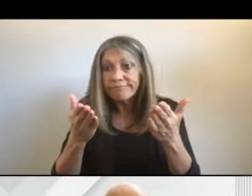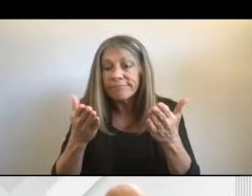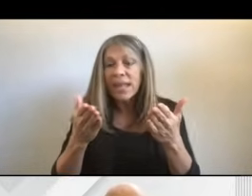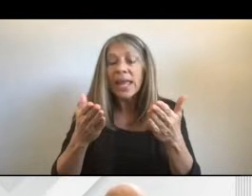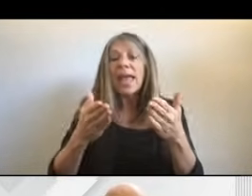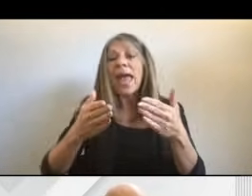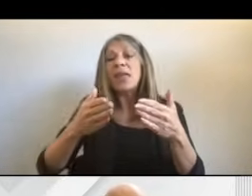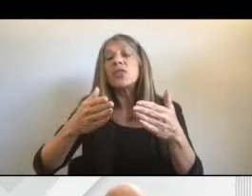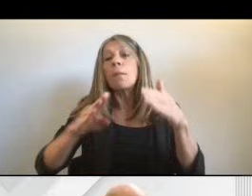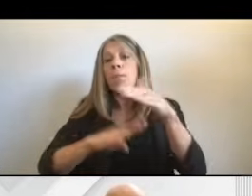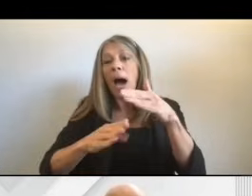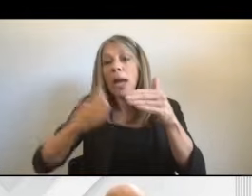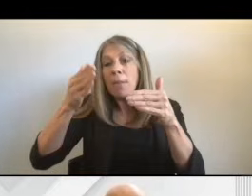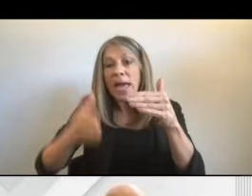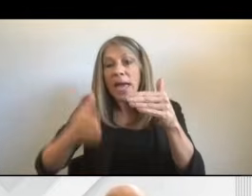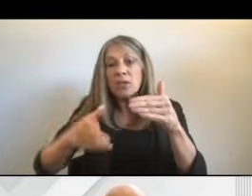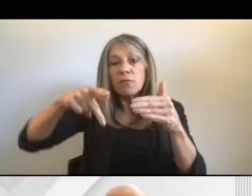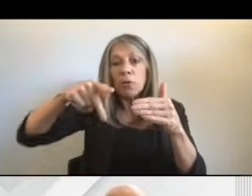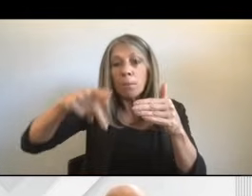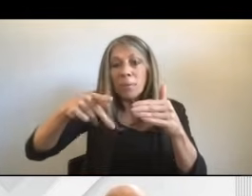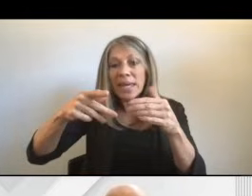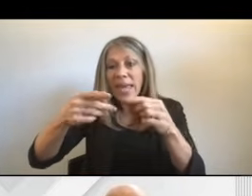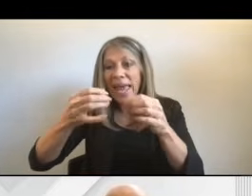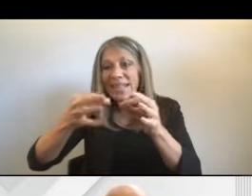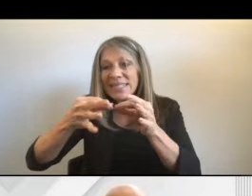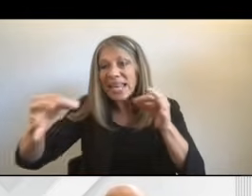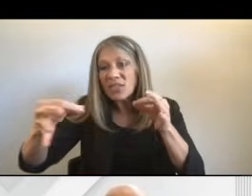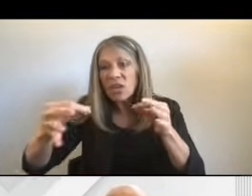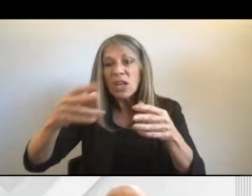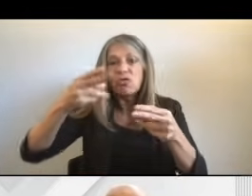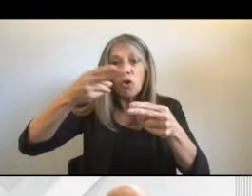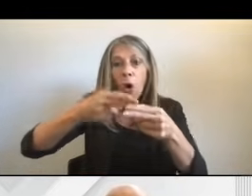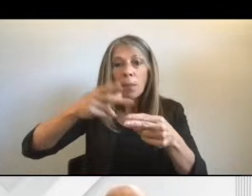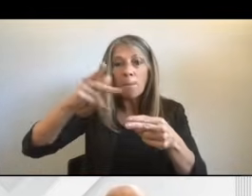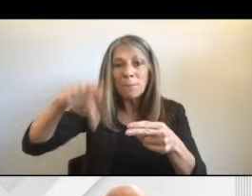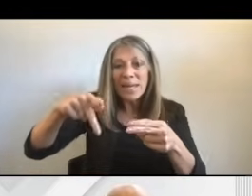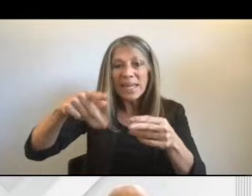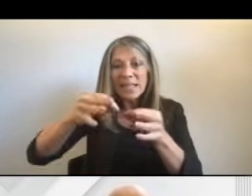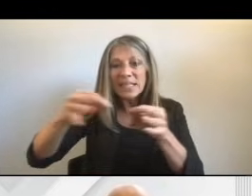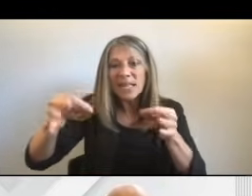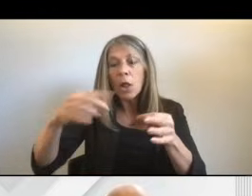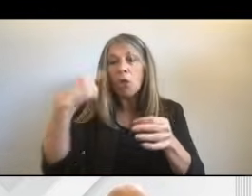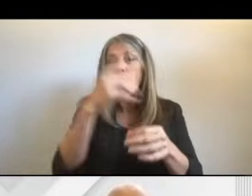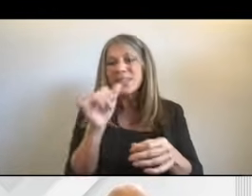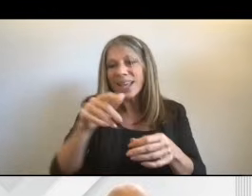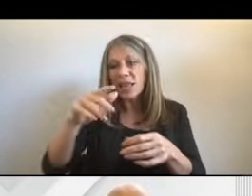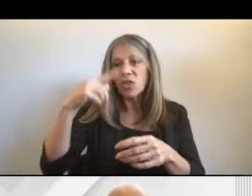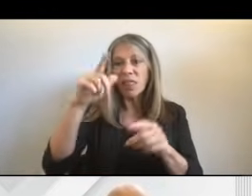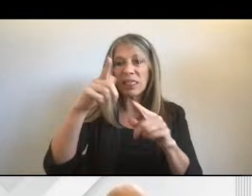edge of your P extension - it's called a P extension cause it makes the shape of a P -